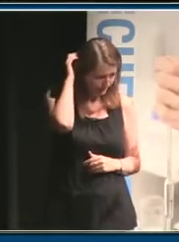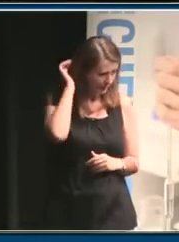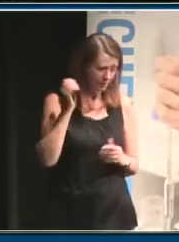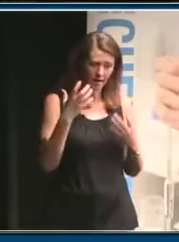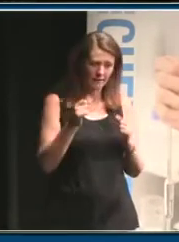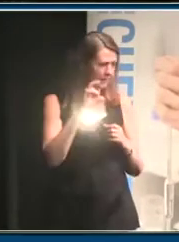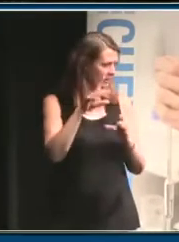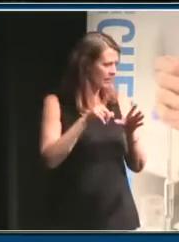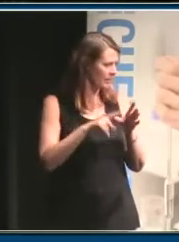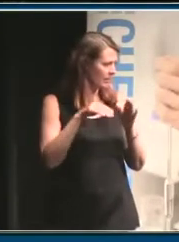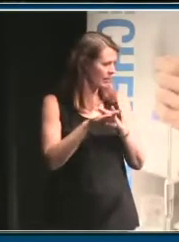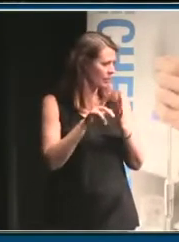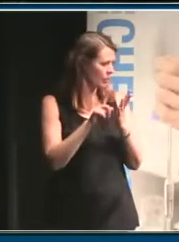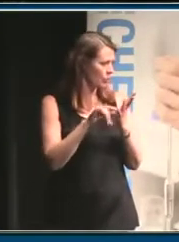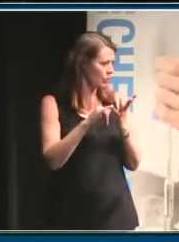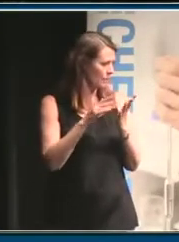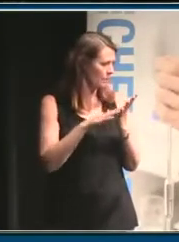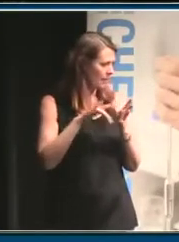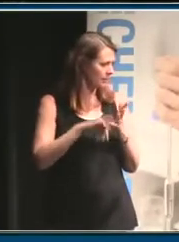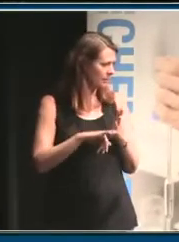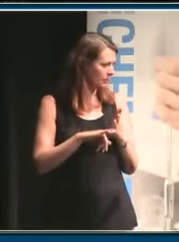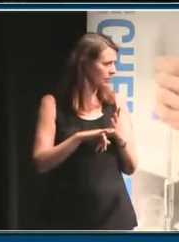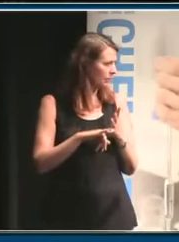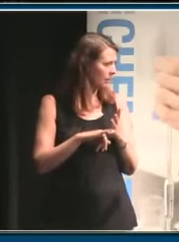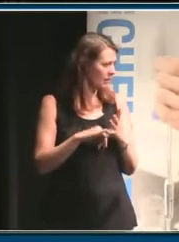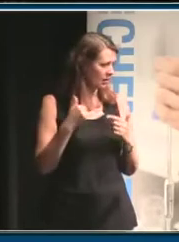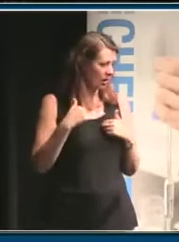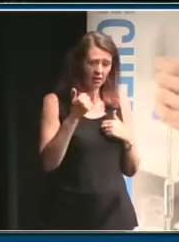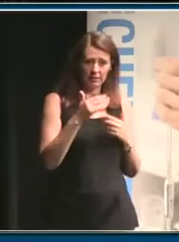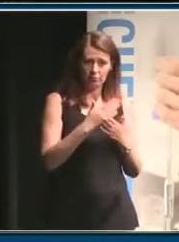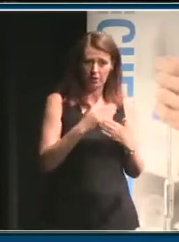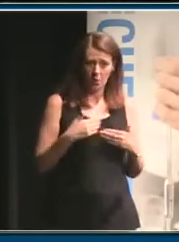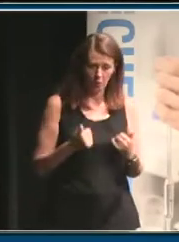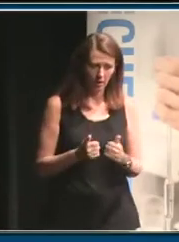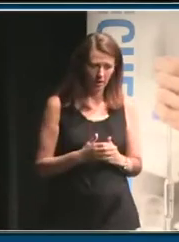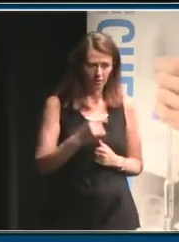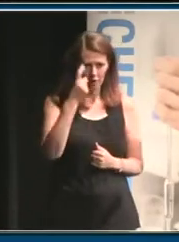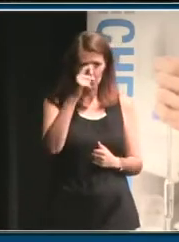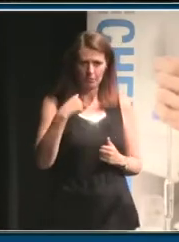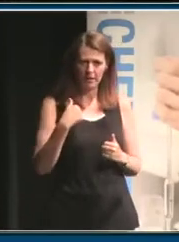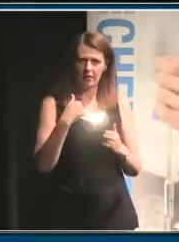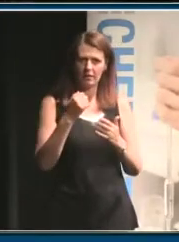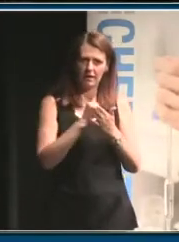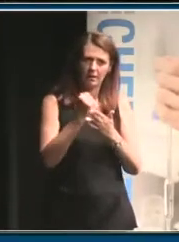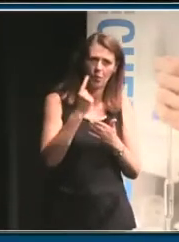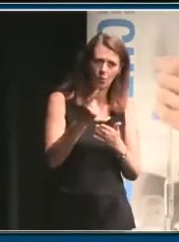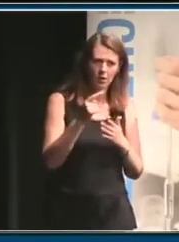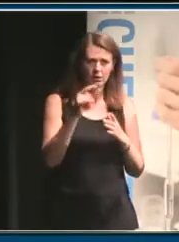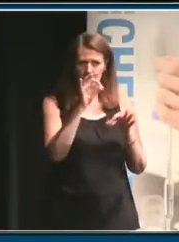at UMass and I did pretty well, I was called the country's number one science professor, I got a